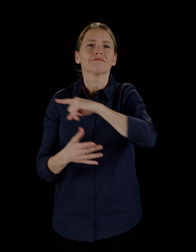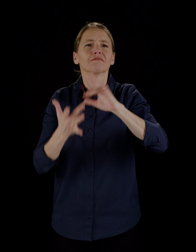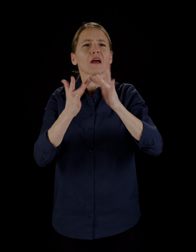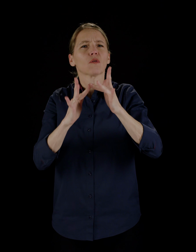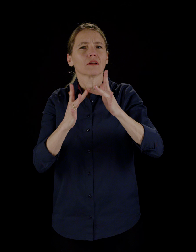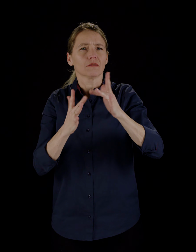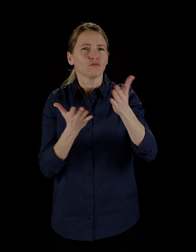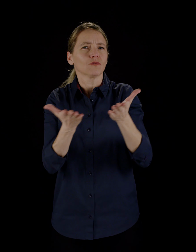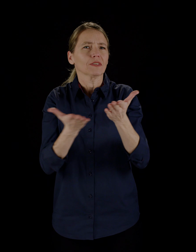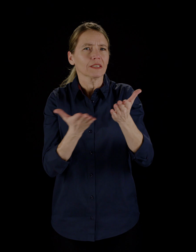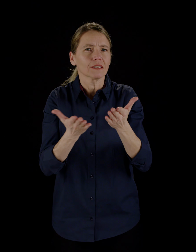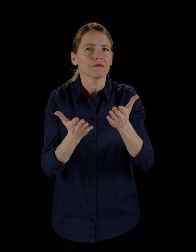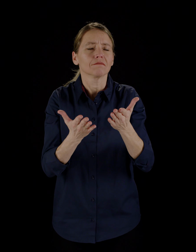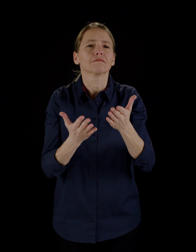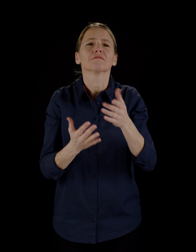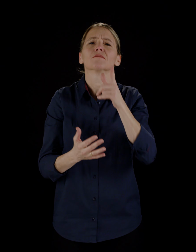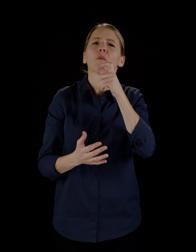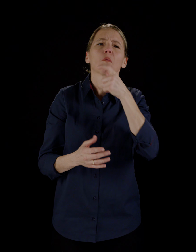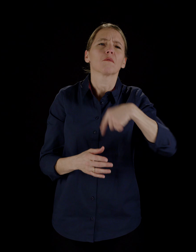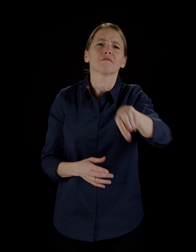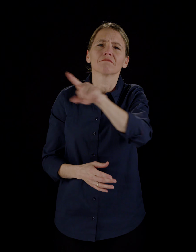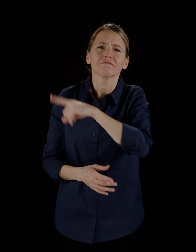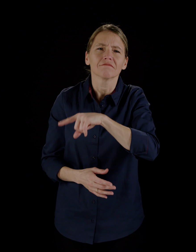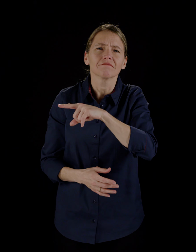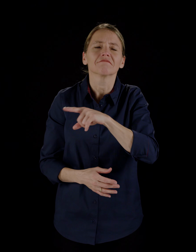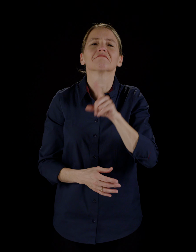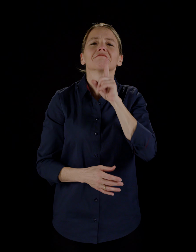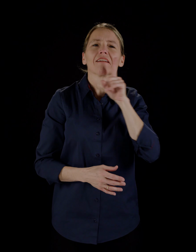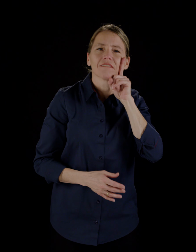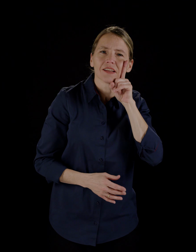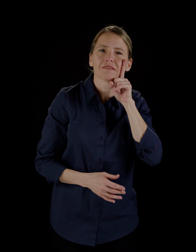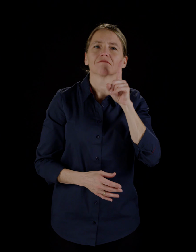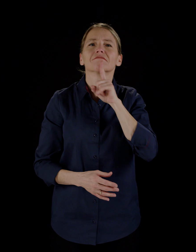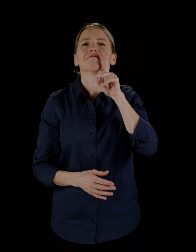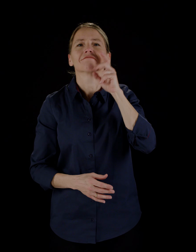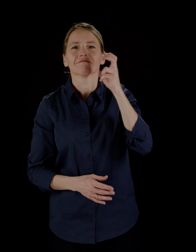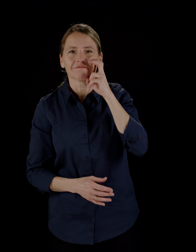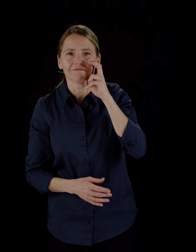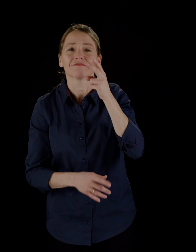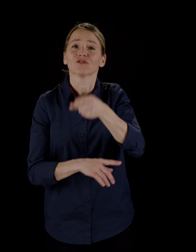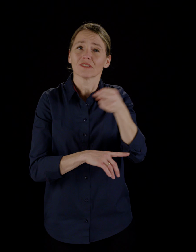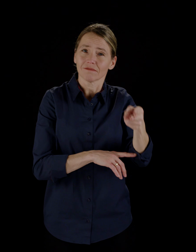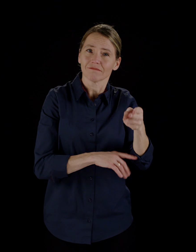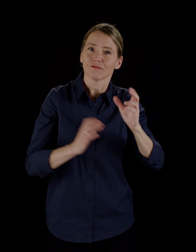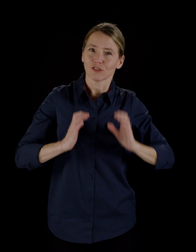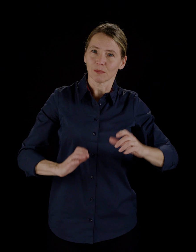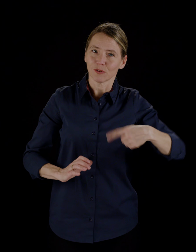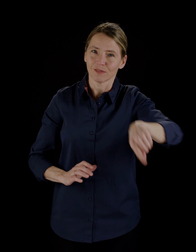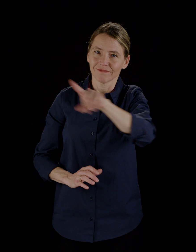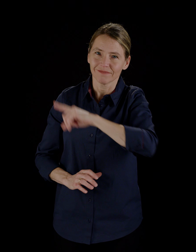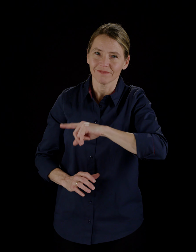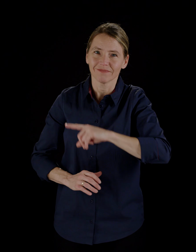for Deaf, Deaf-Blind or Hard of Hearing customers. All videos have captions and voiceovers.